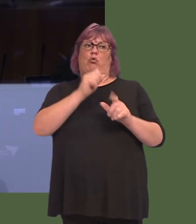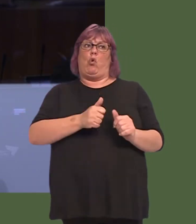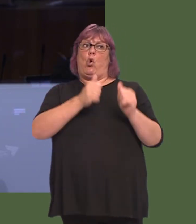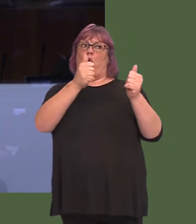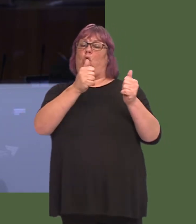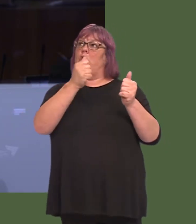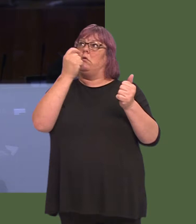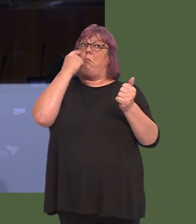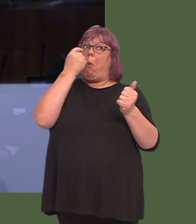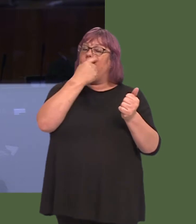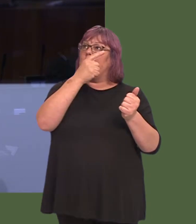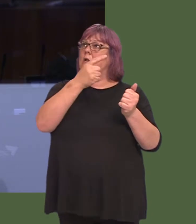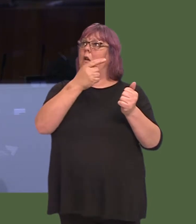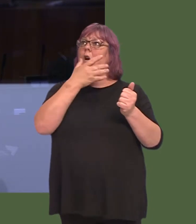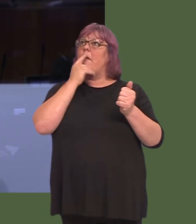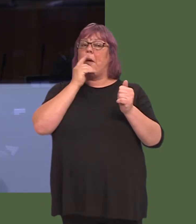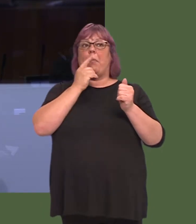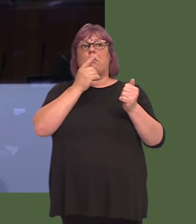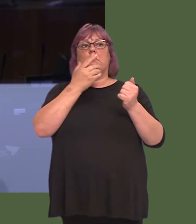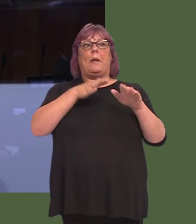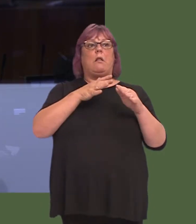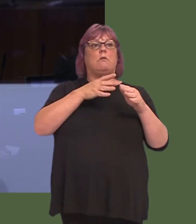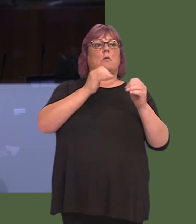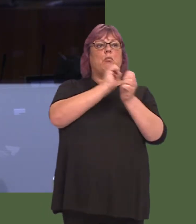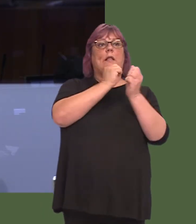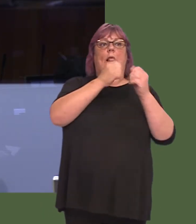Can you tell usówhilst I appreciate that prisons aren't devolvedówhat the Welsh Government